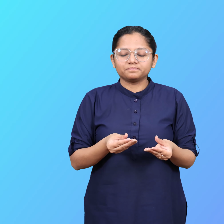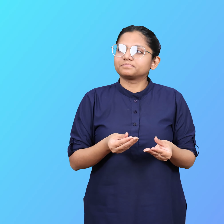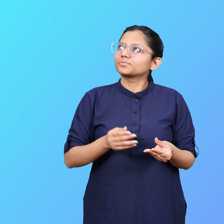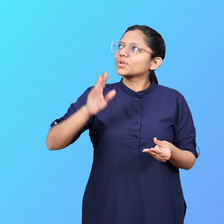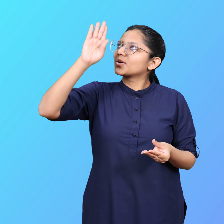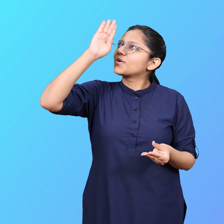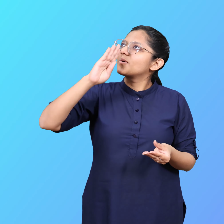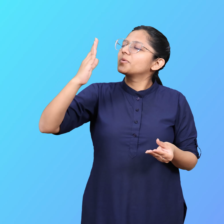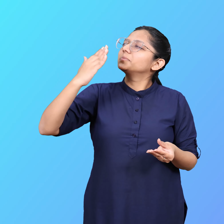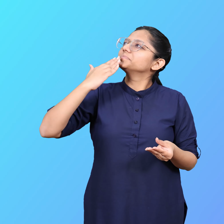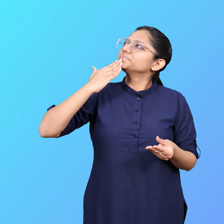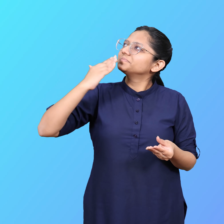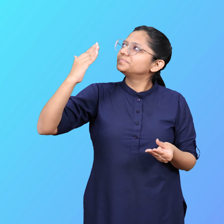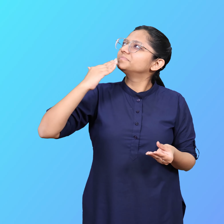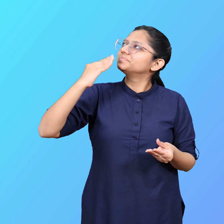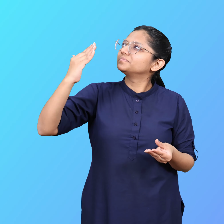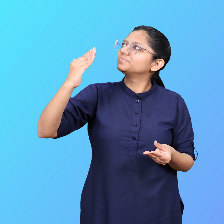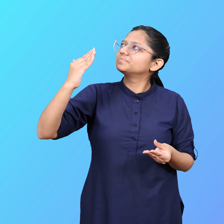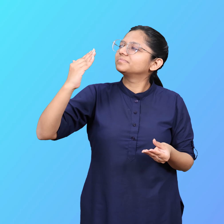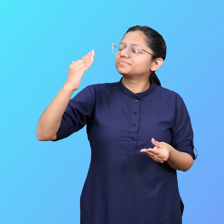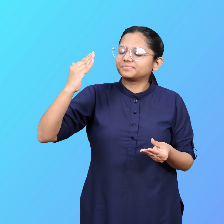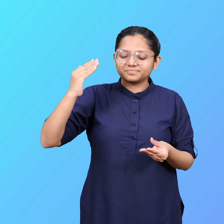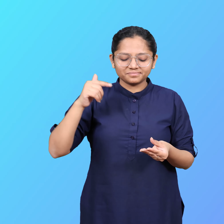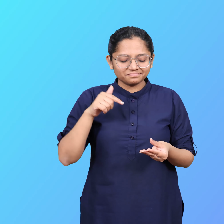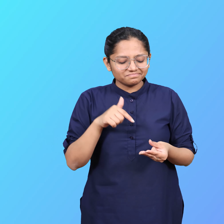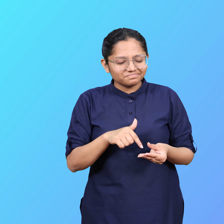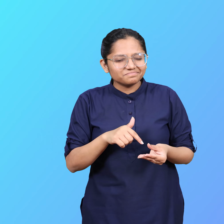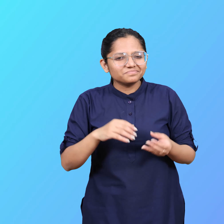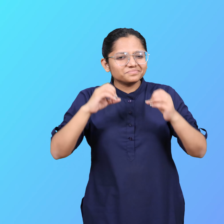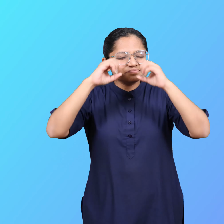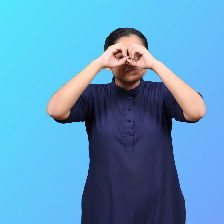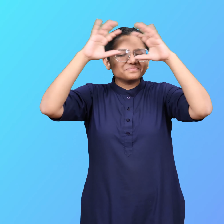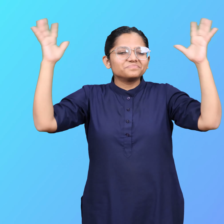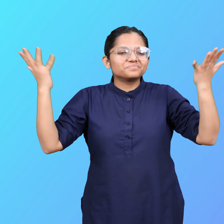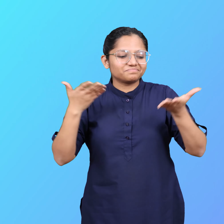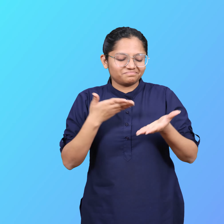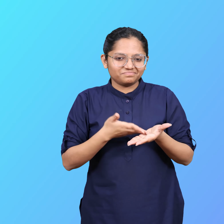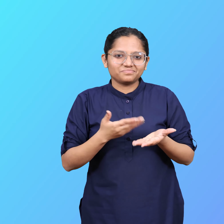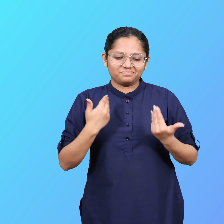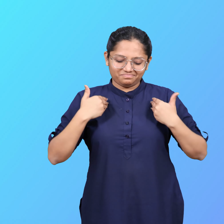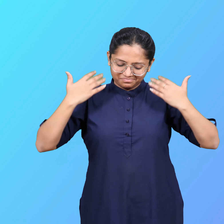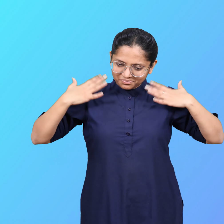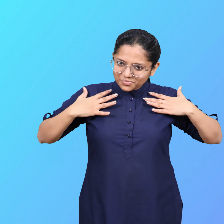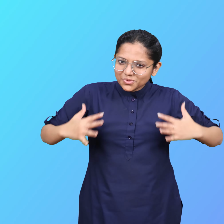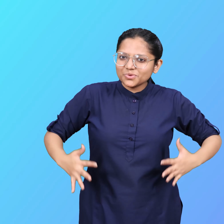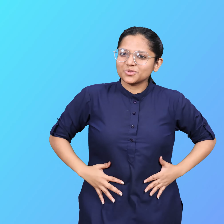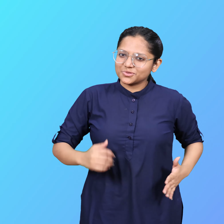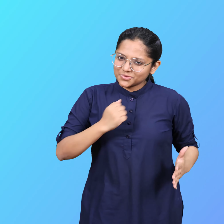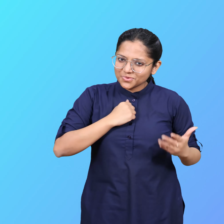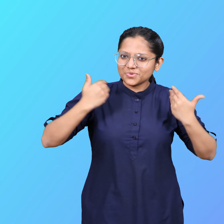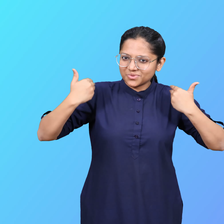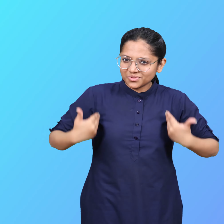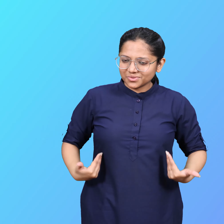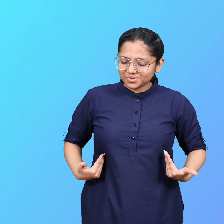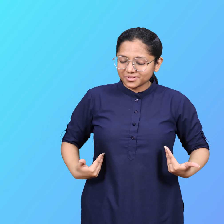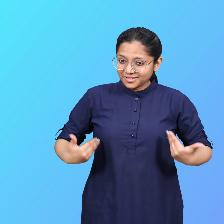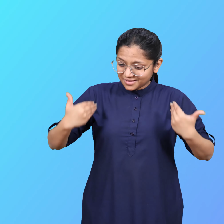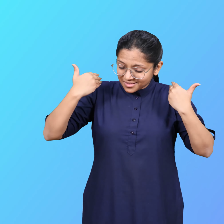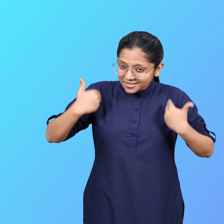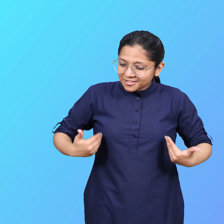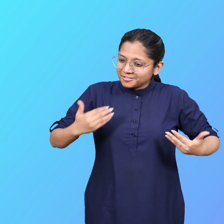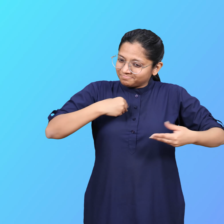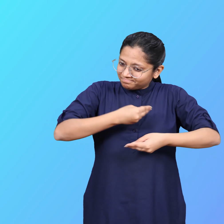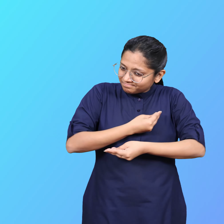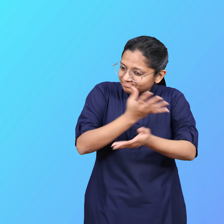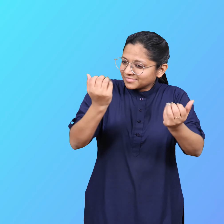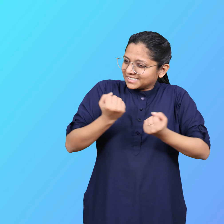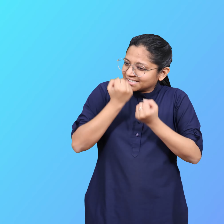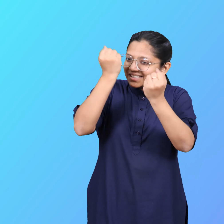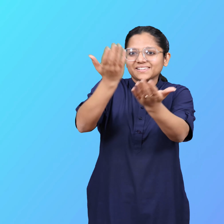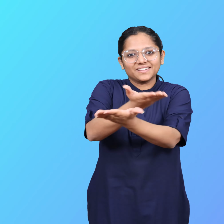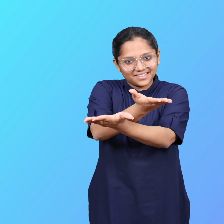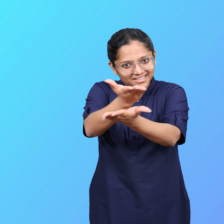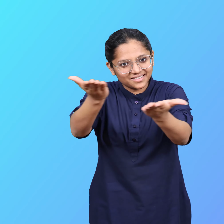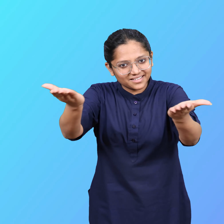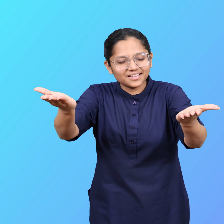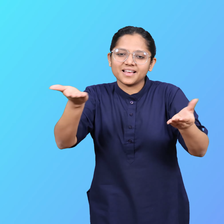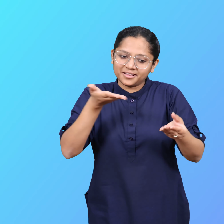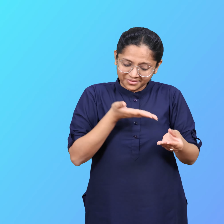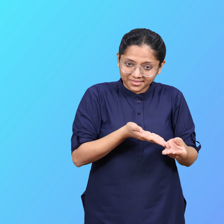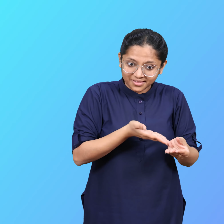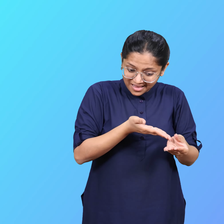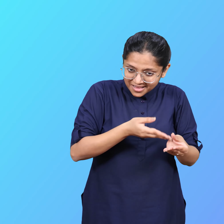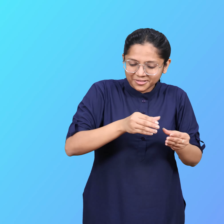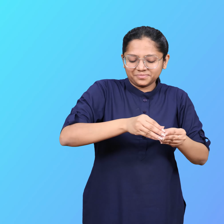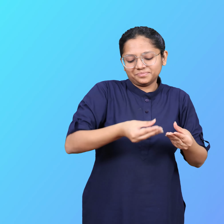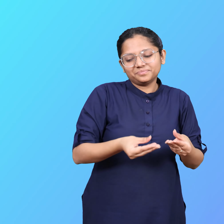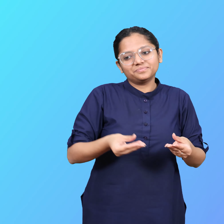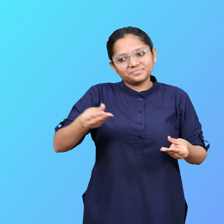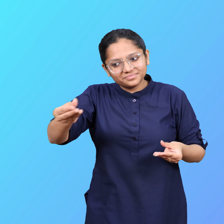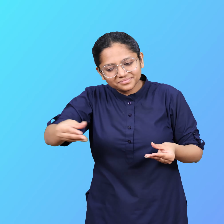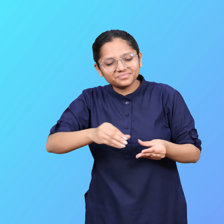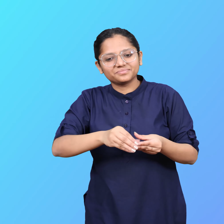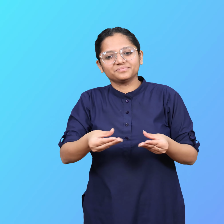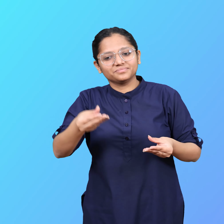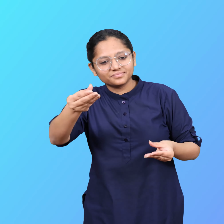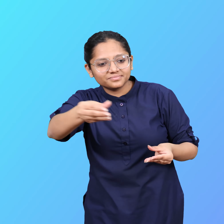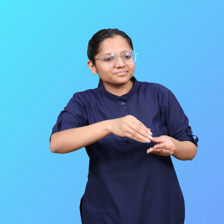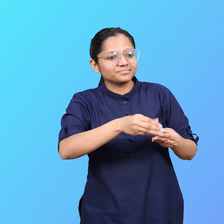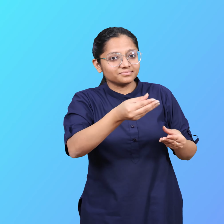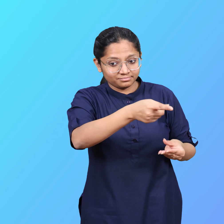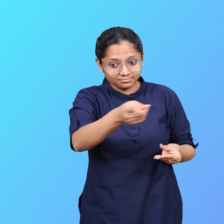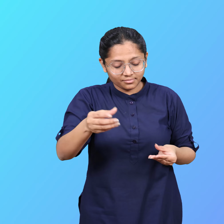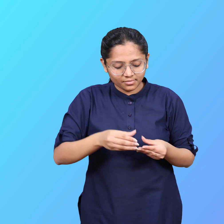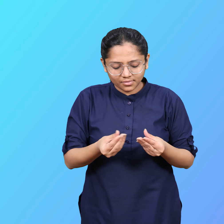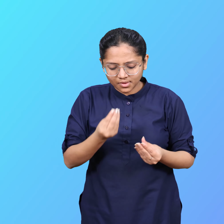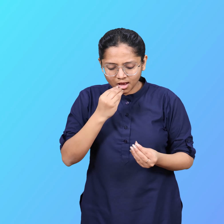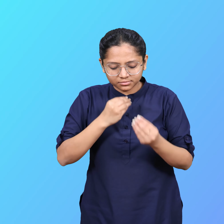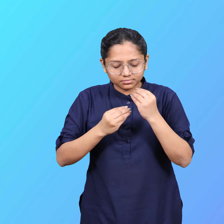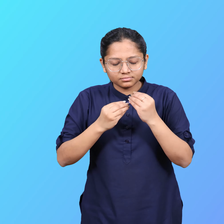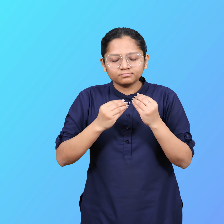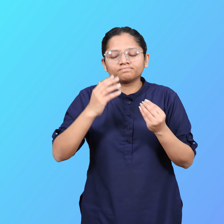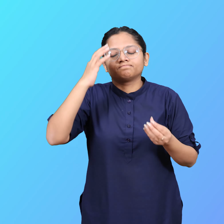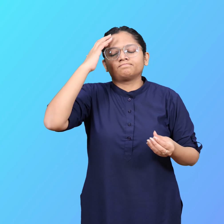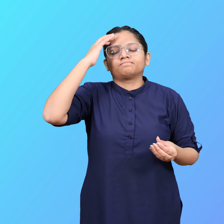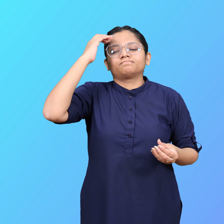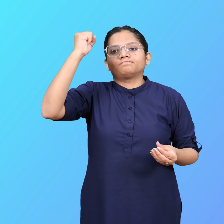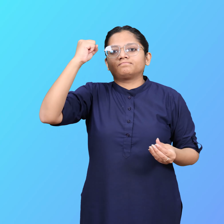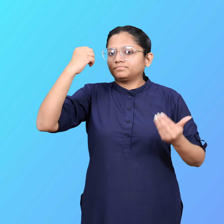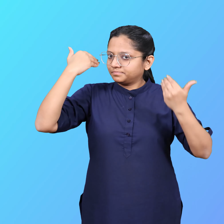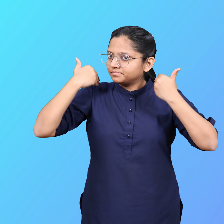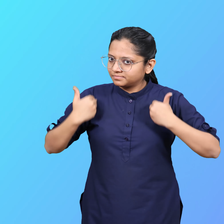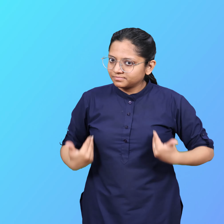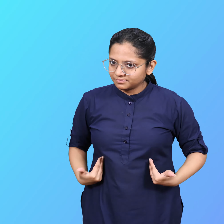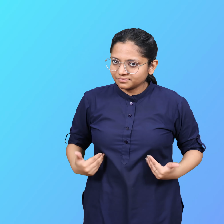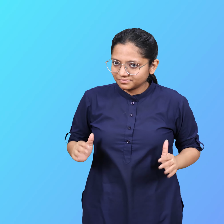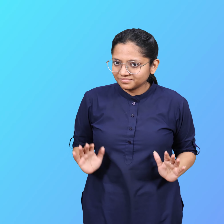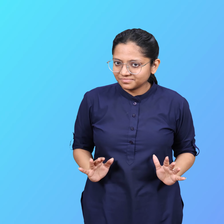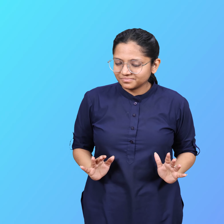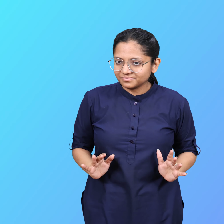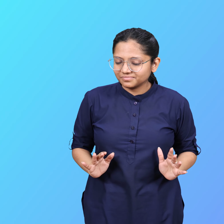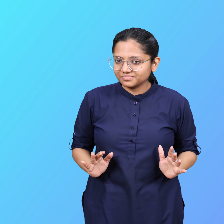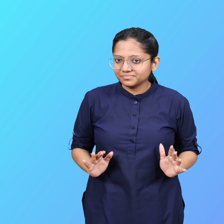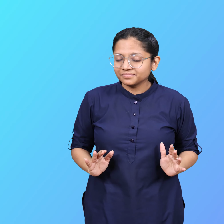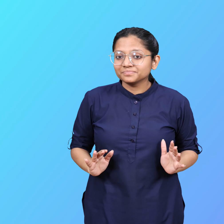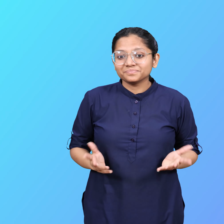and gave thanks for it. Then he divided the bread and said, “This is my body; it is for you. Eat this to remember me.”